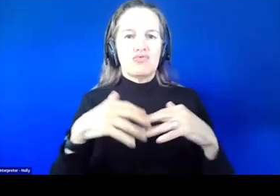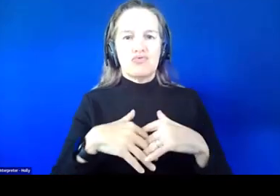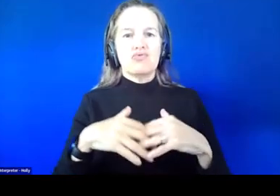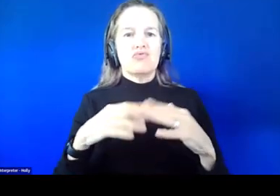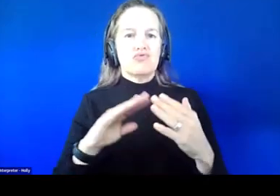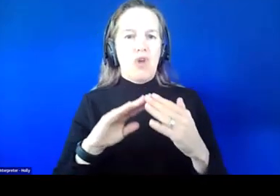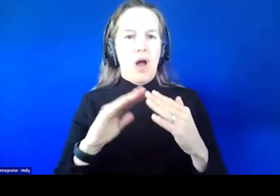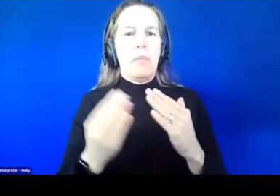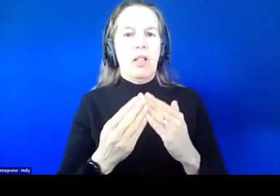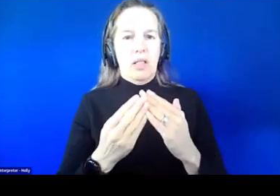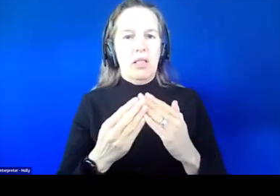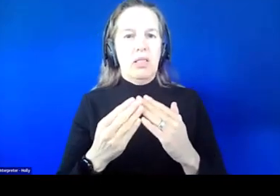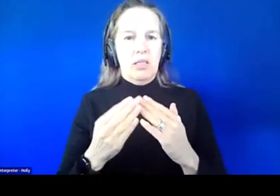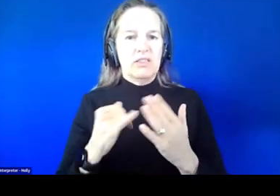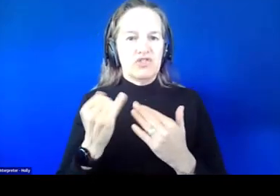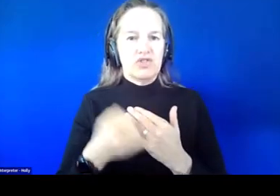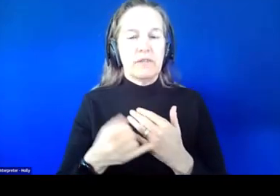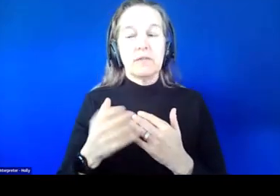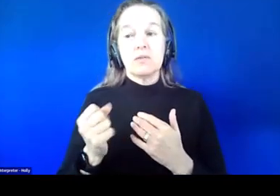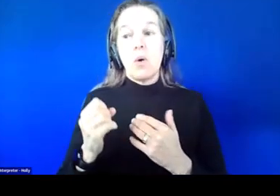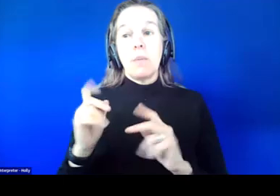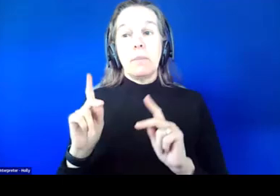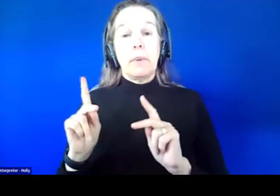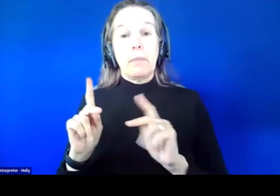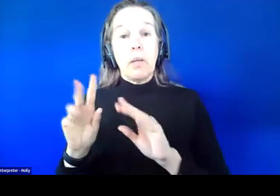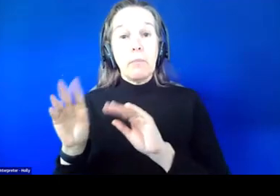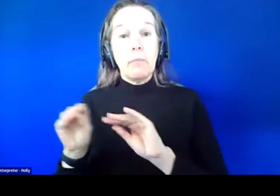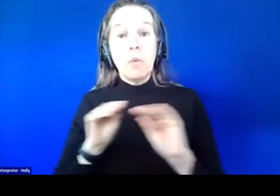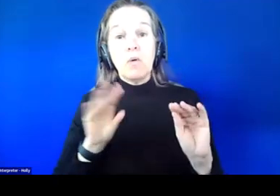individuals out of institutional settings, we have